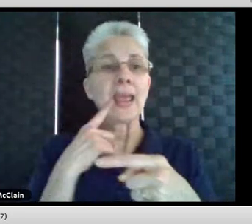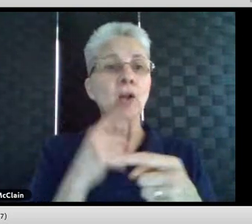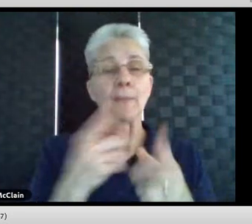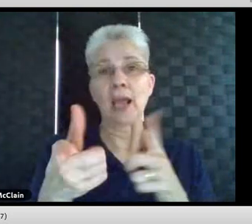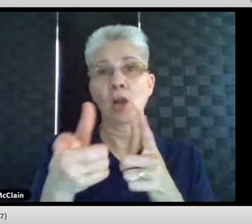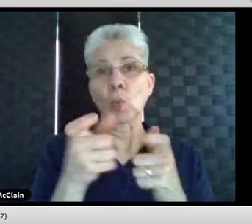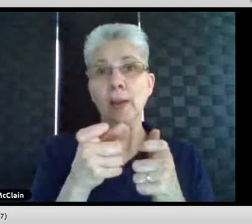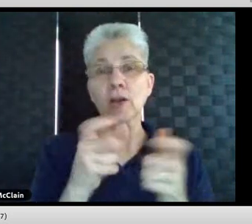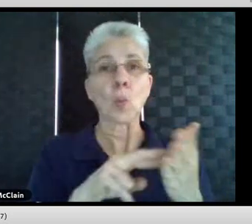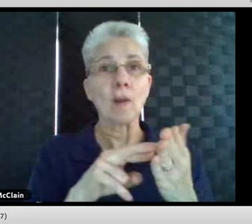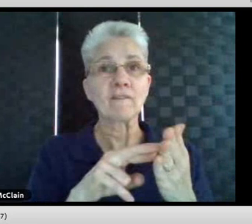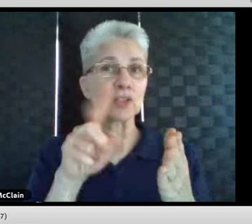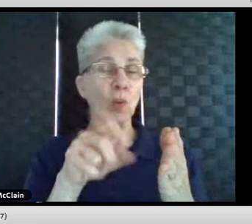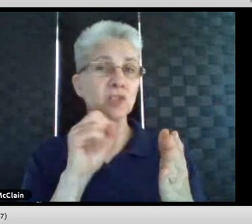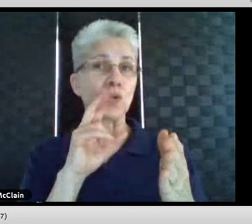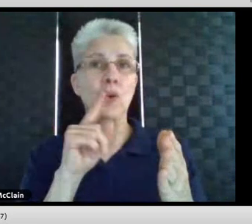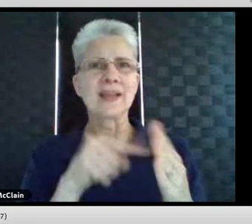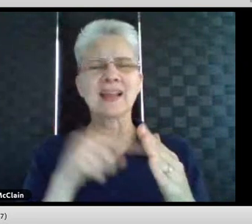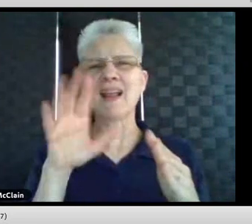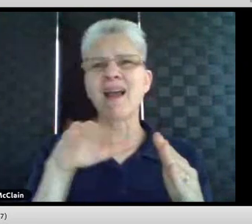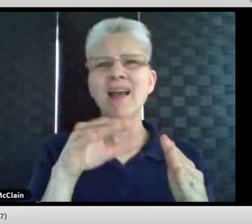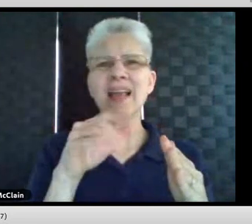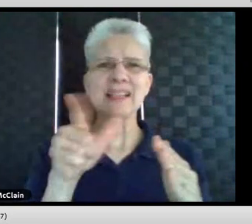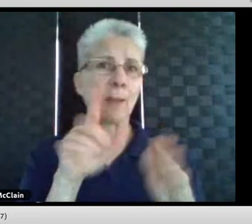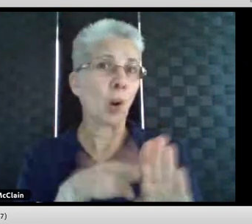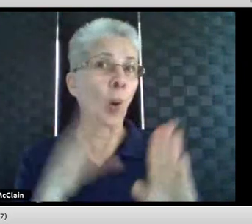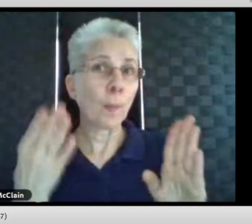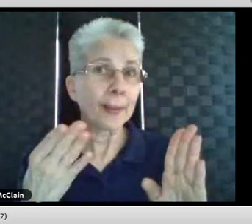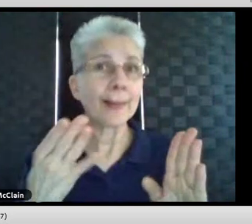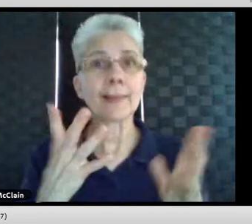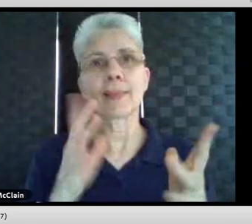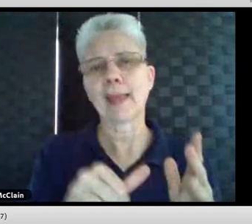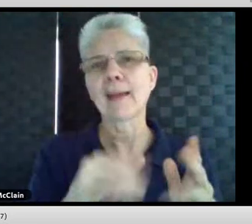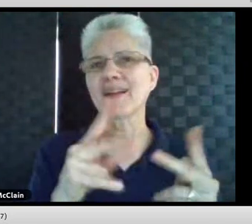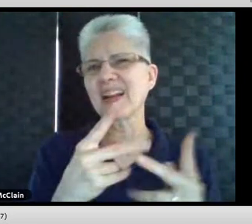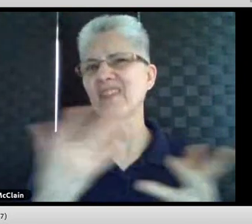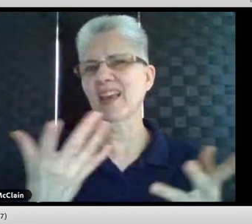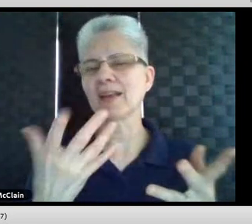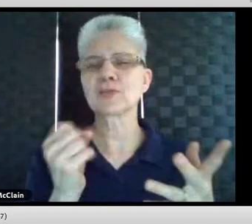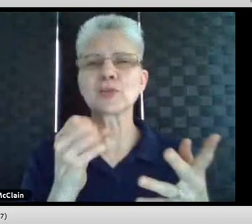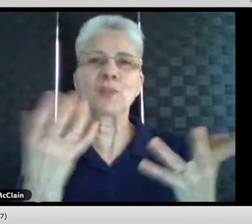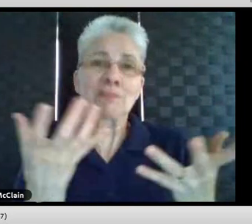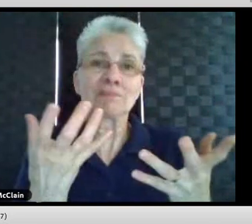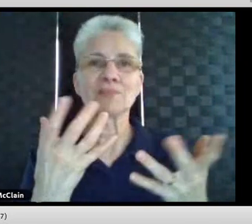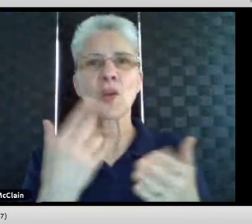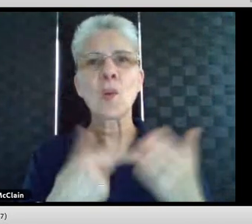or is it, you know, "Hey, is the library open?" You know? So what is it you're doing here?